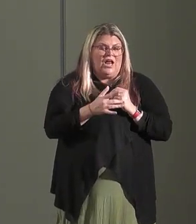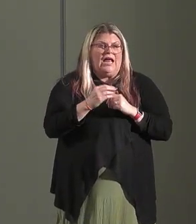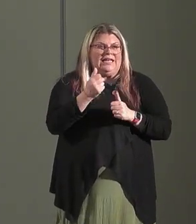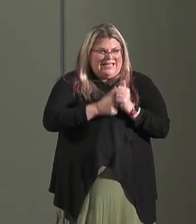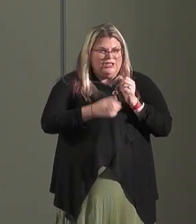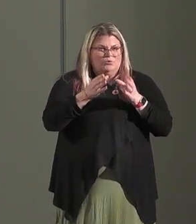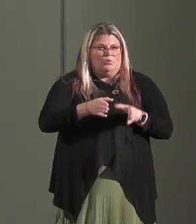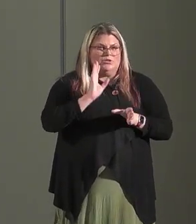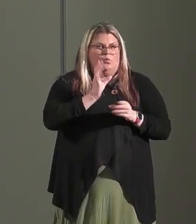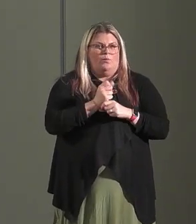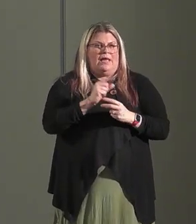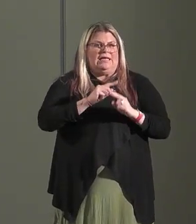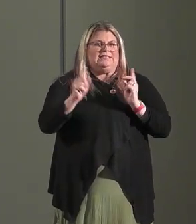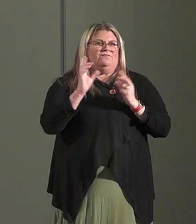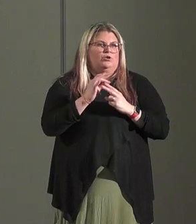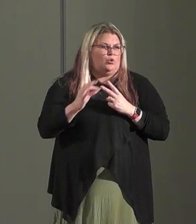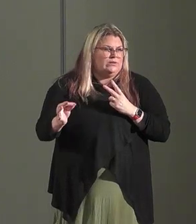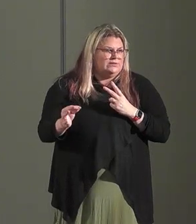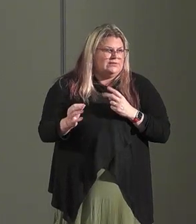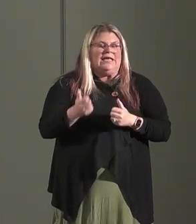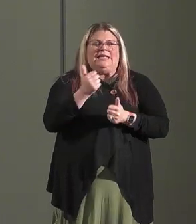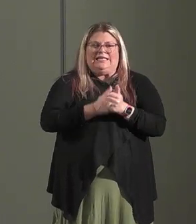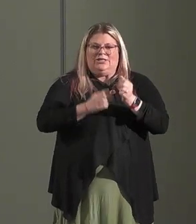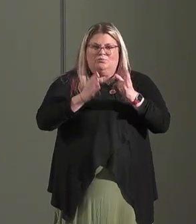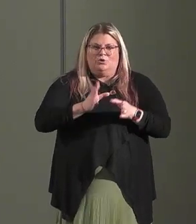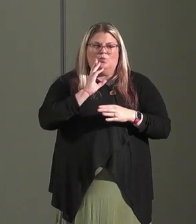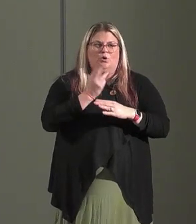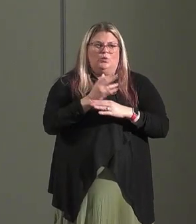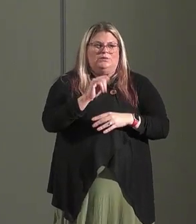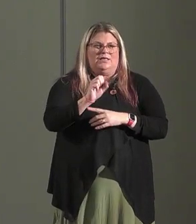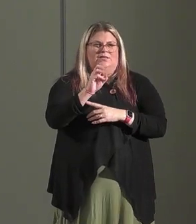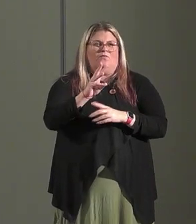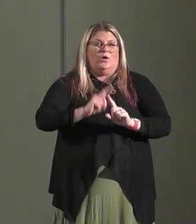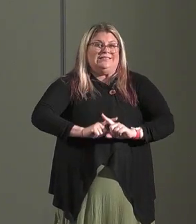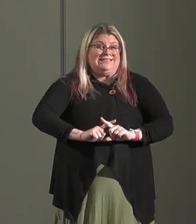make a different choice. Each person is going to use that software differently.